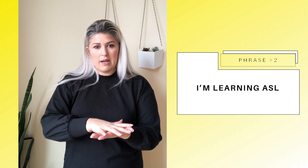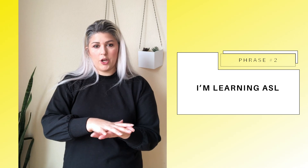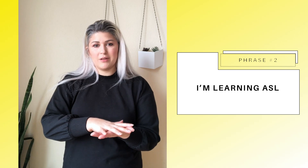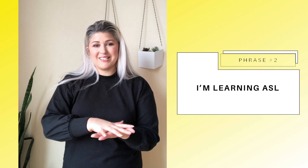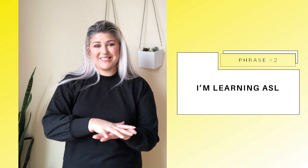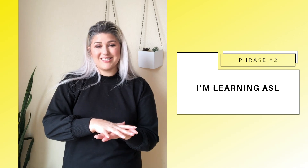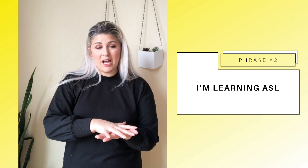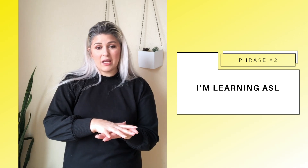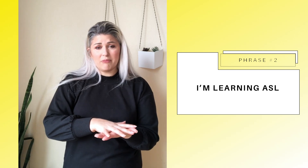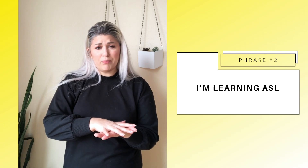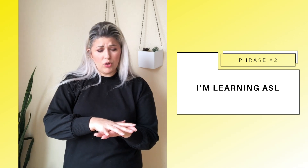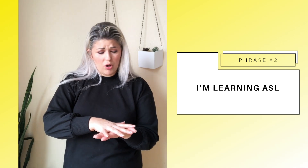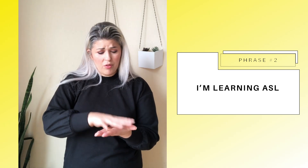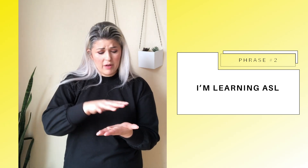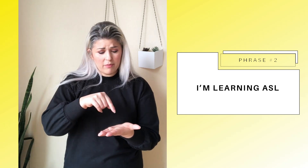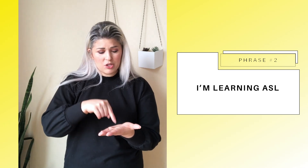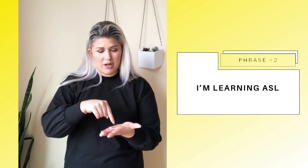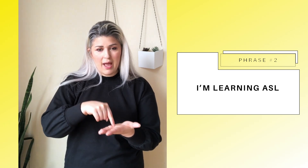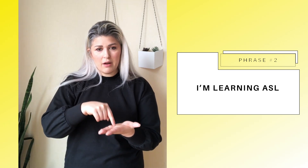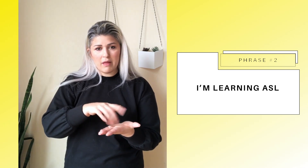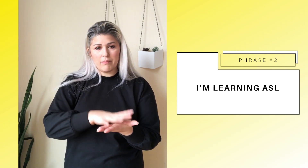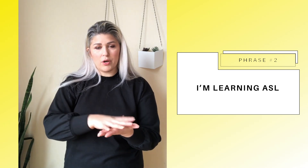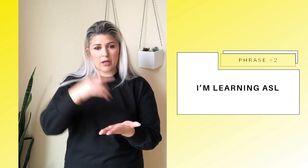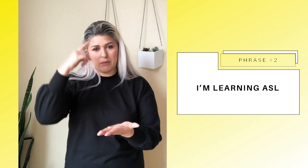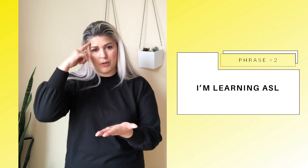now you're going to suck and pull all that information out of that book and put